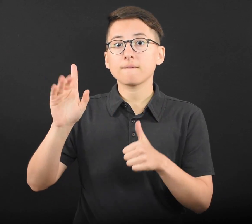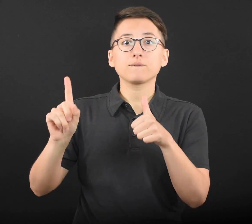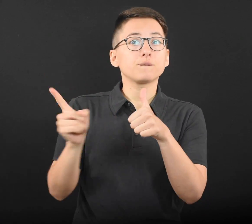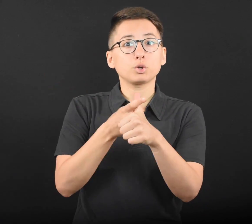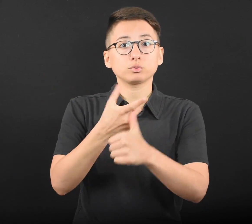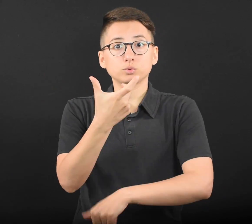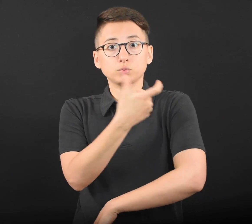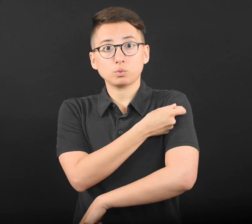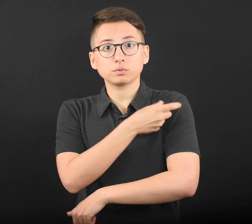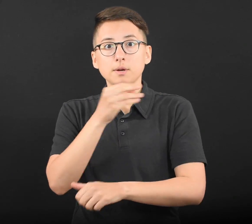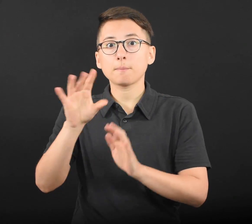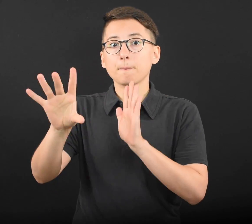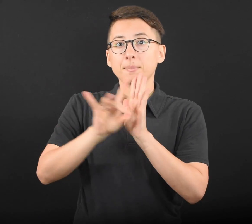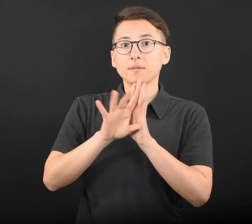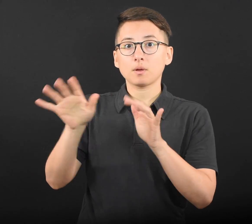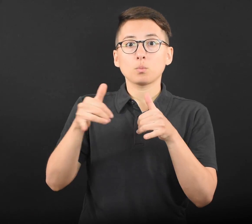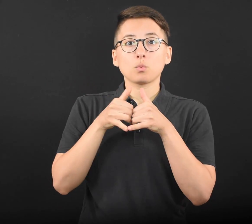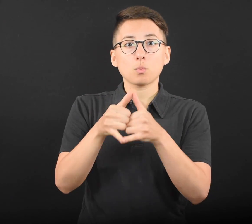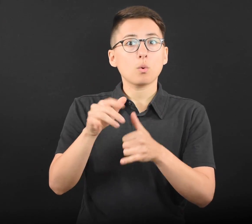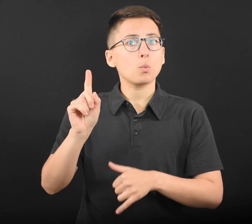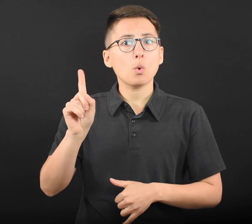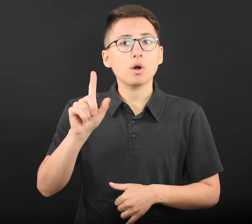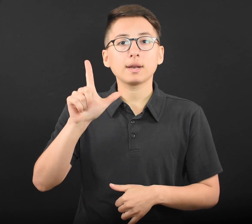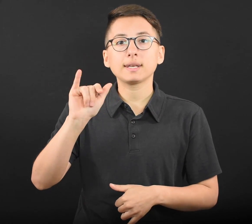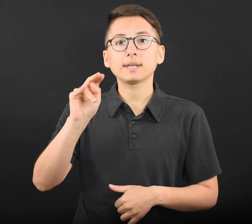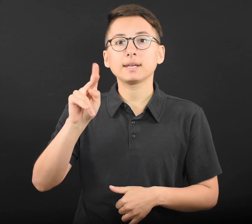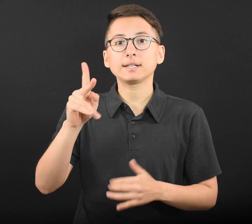and indicate their preferred vaccine reward at mn.gov/covid19/summer.